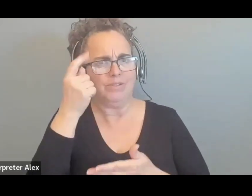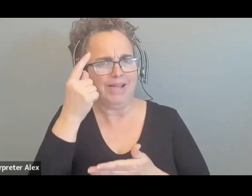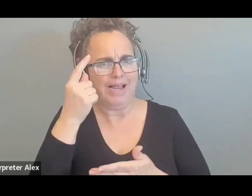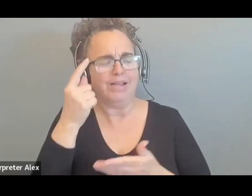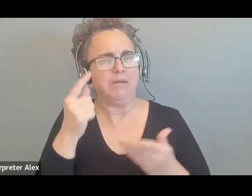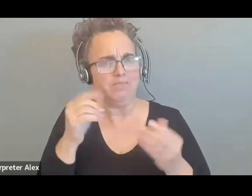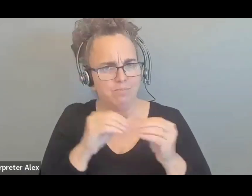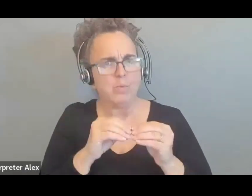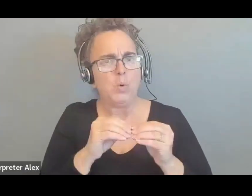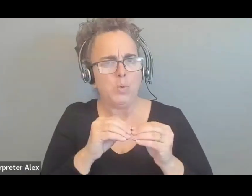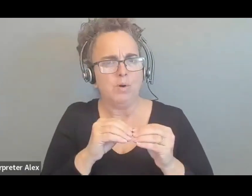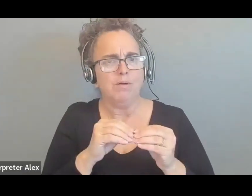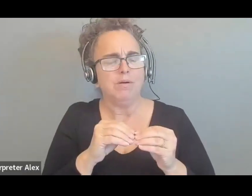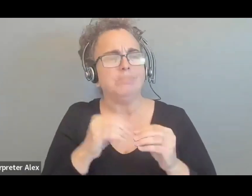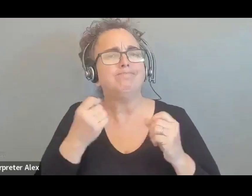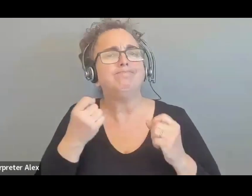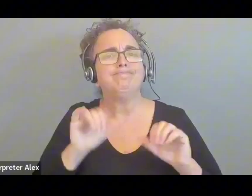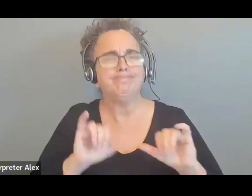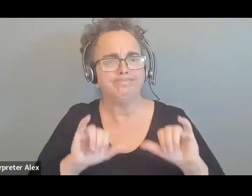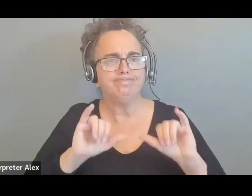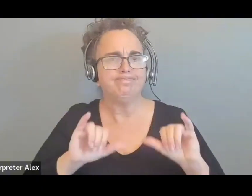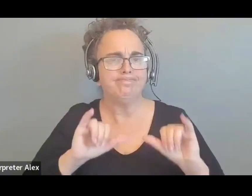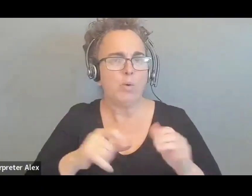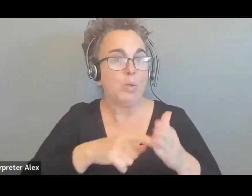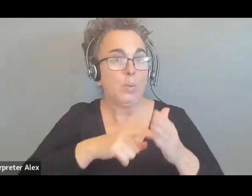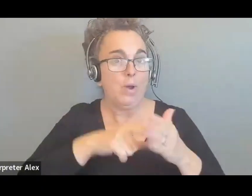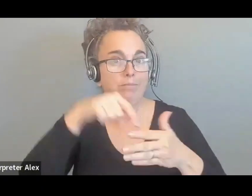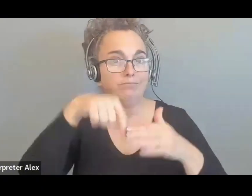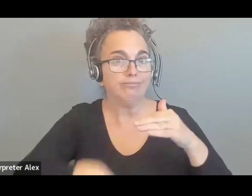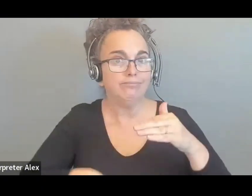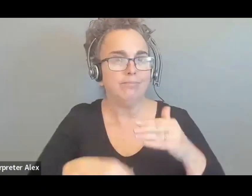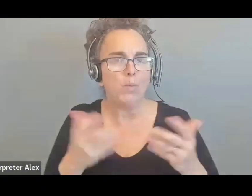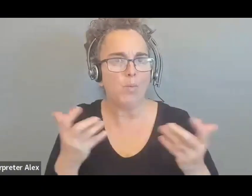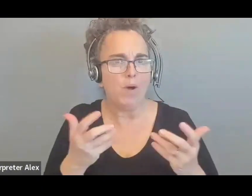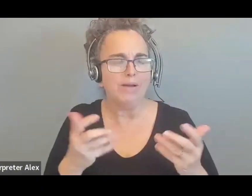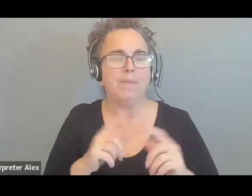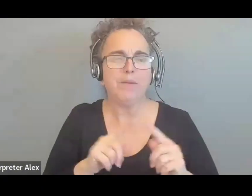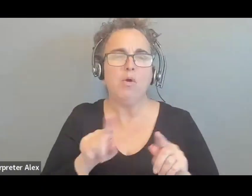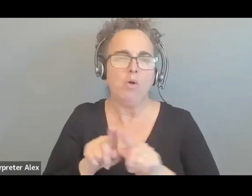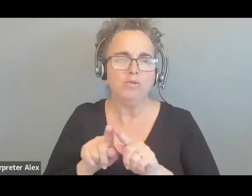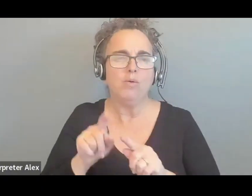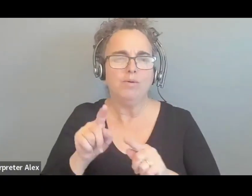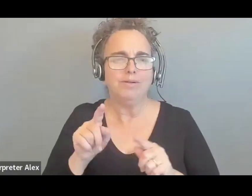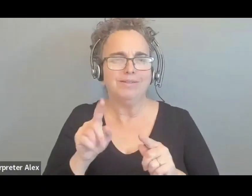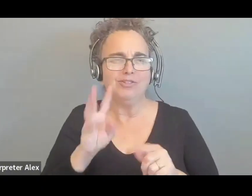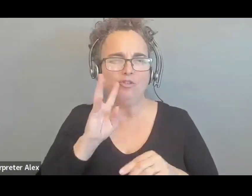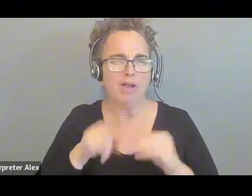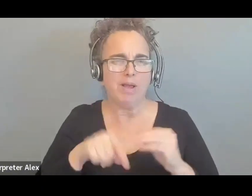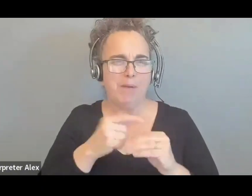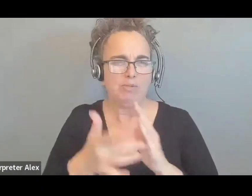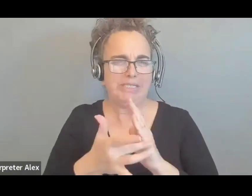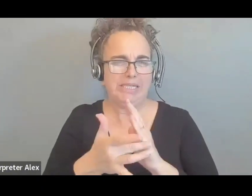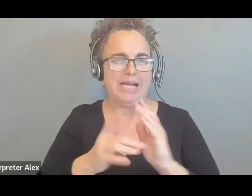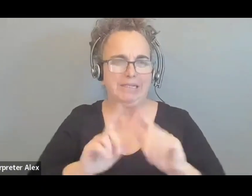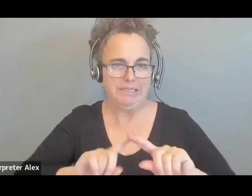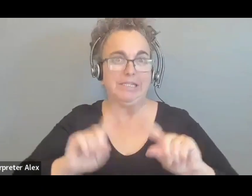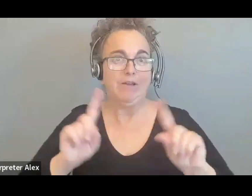but also provided, opened up doors and opportunities to start thinking about tech differently. And I think of course with AI